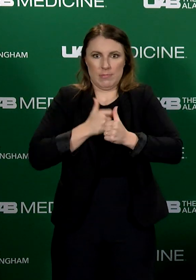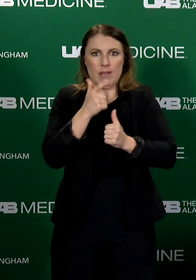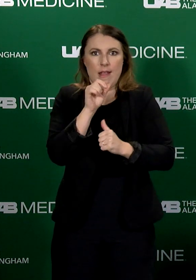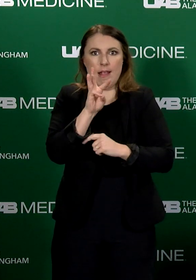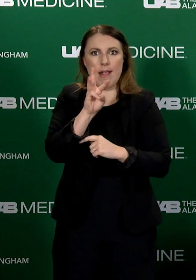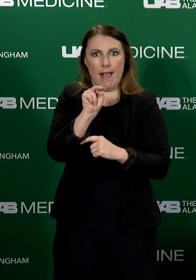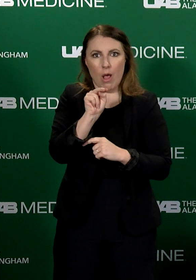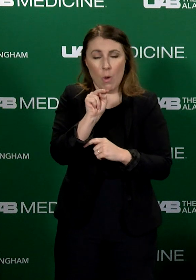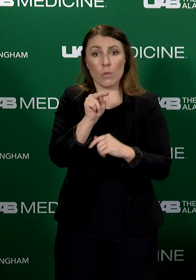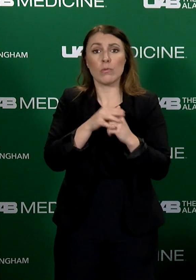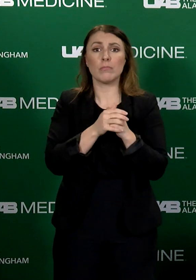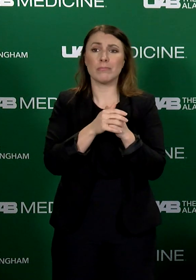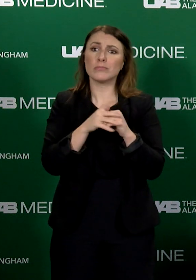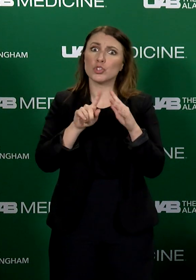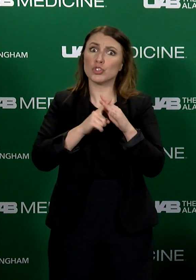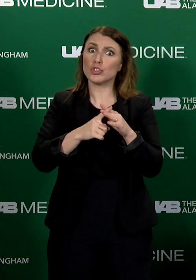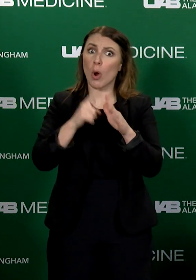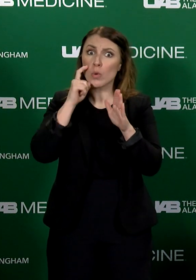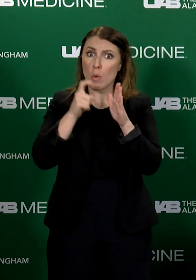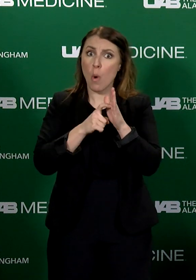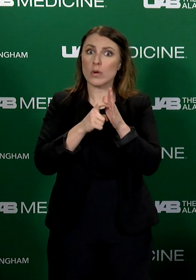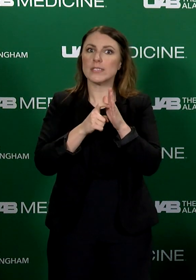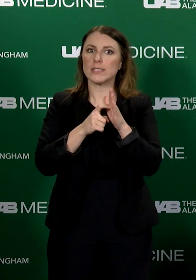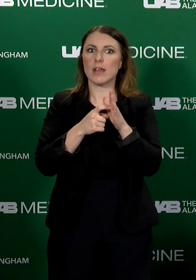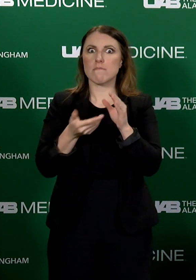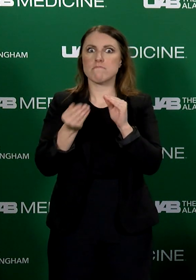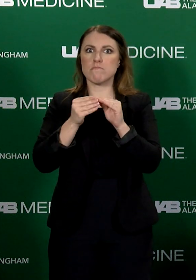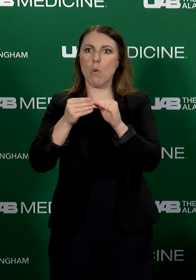seeing some relief but I will tell you we probably won't see the relief we